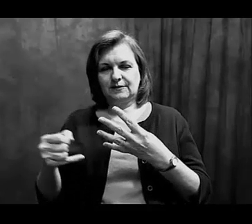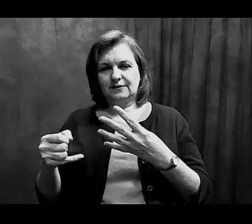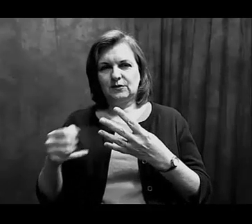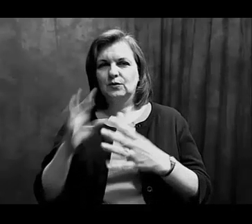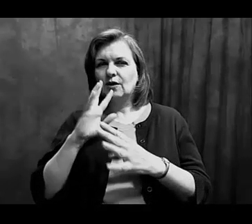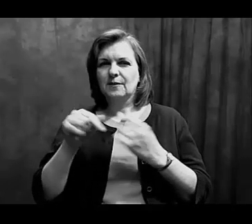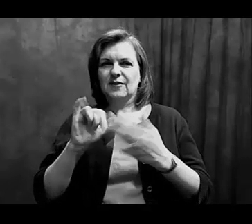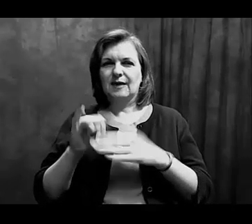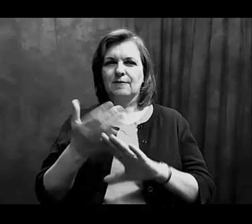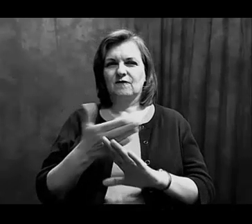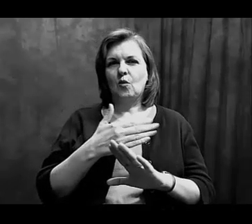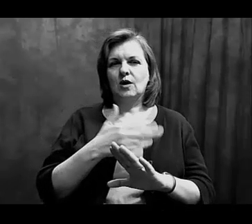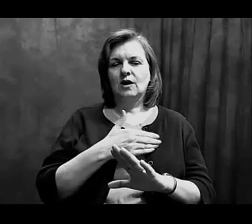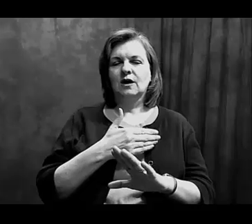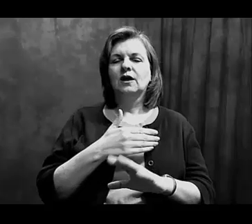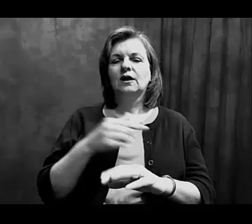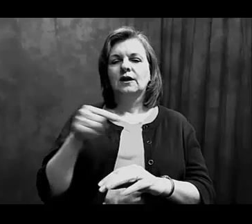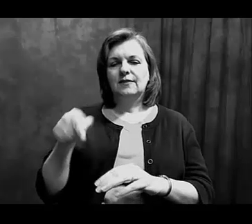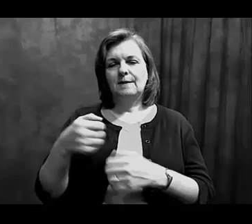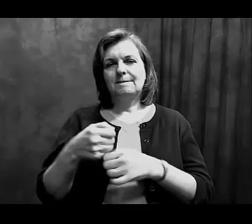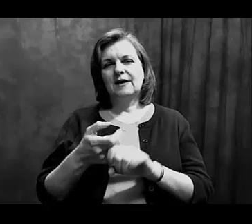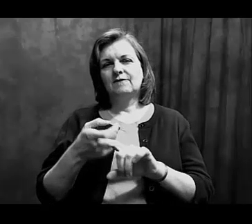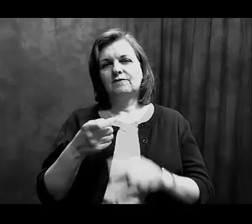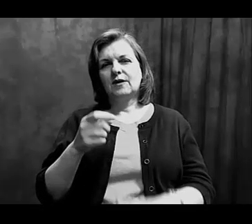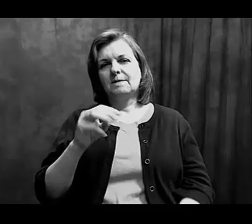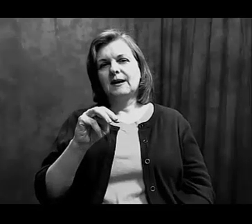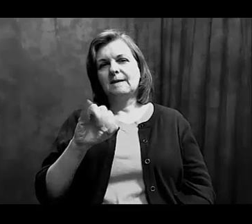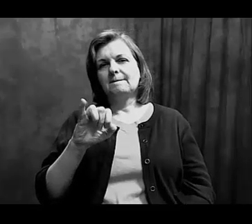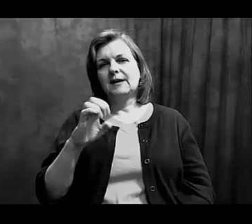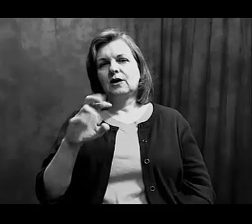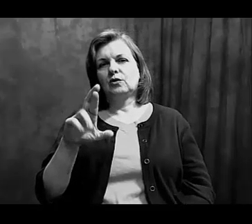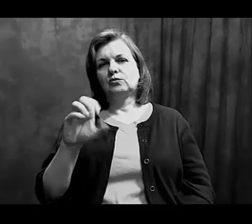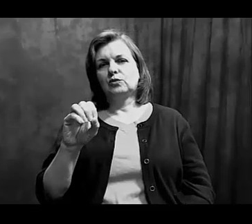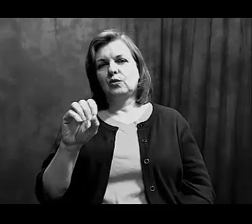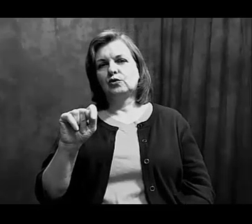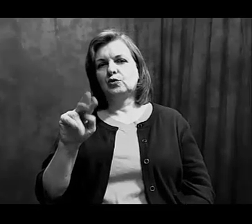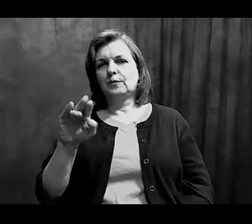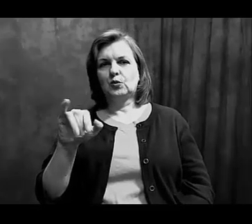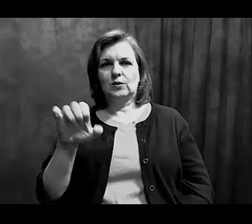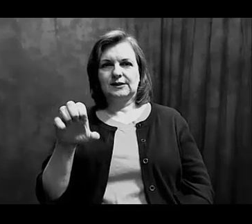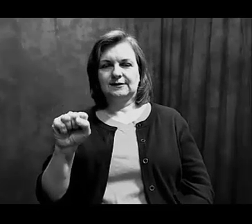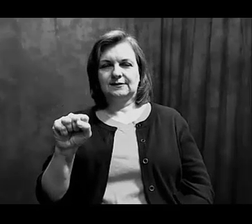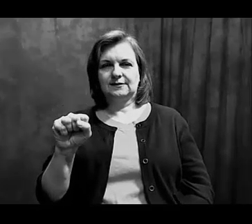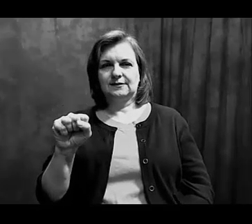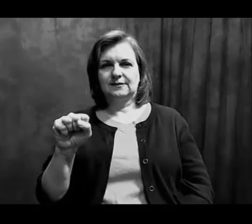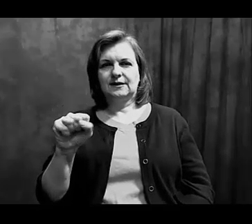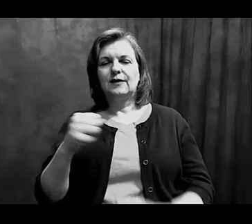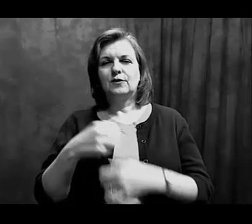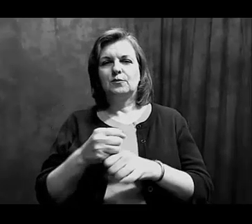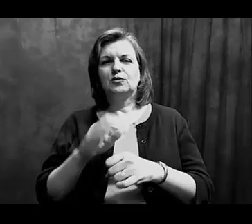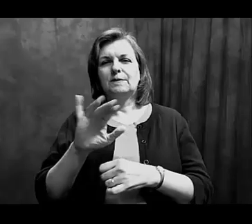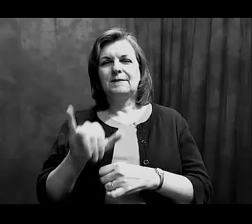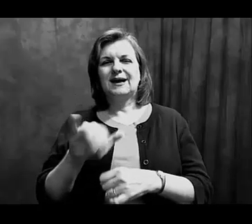they're made of microtubules and they are produced by something known as the centrosomes